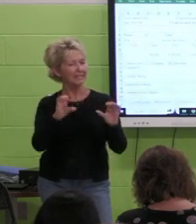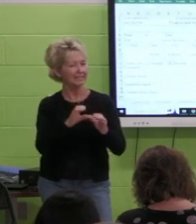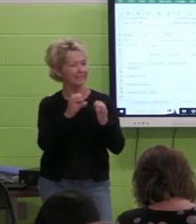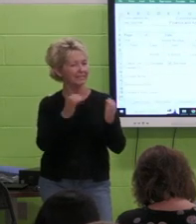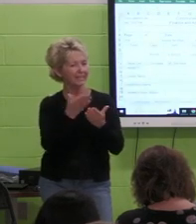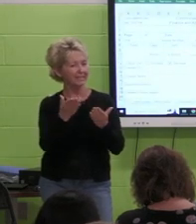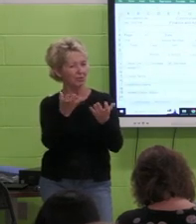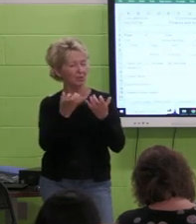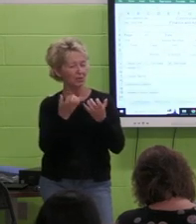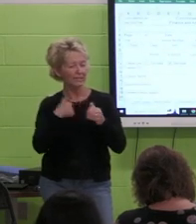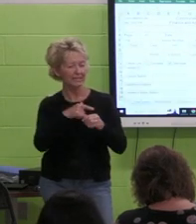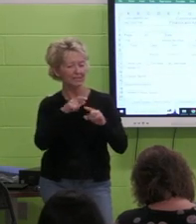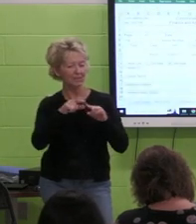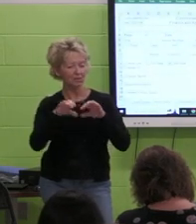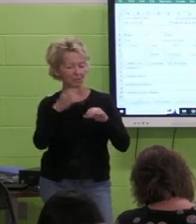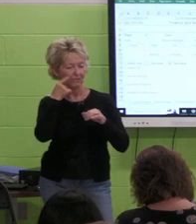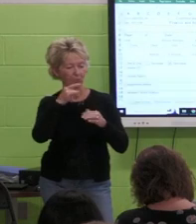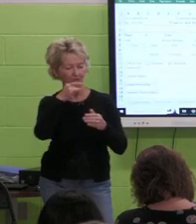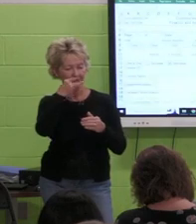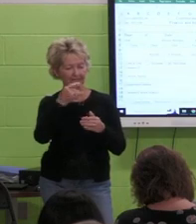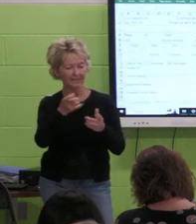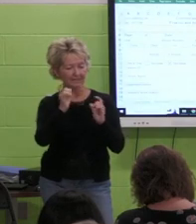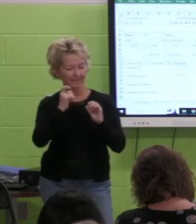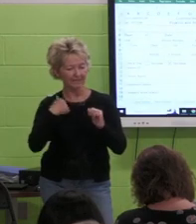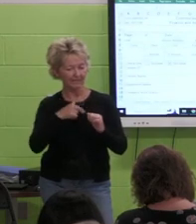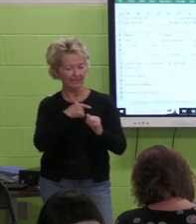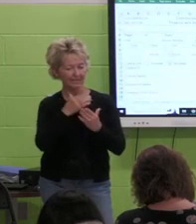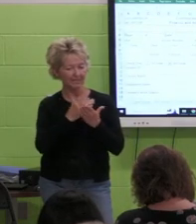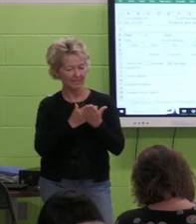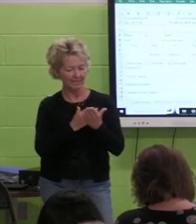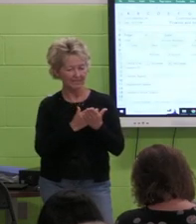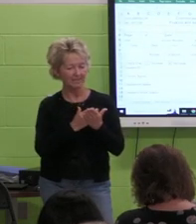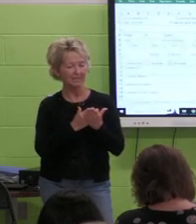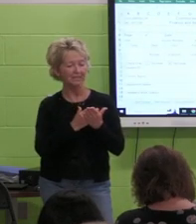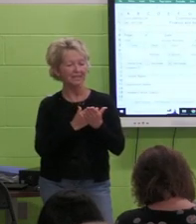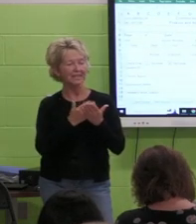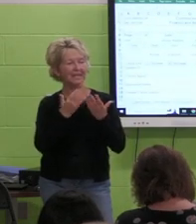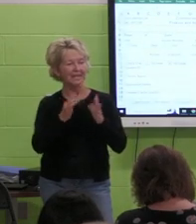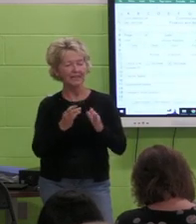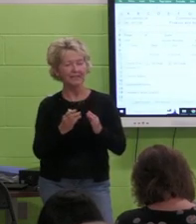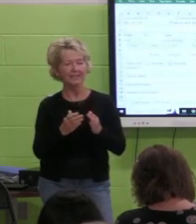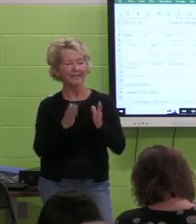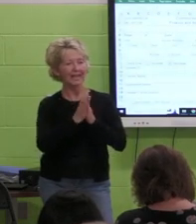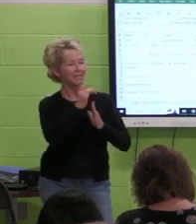want to accomplish for these kids who do you go to and what do you do like that would be